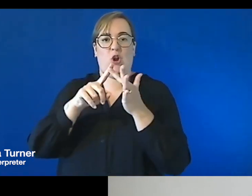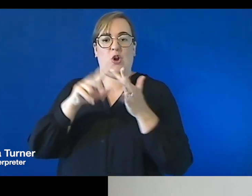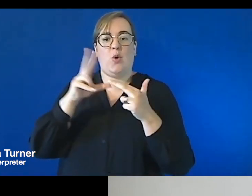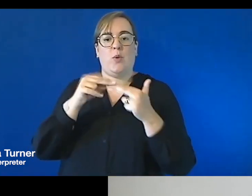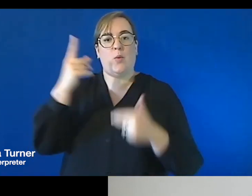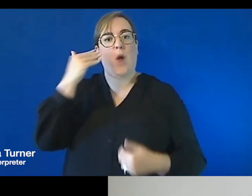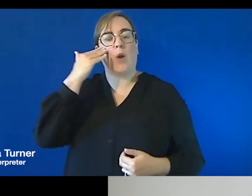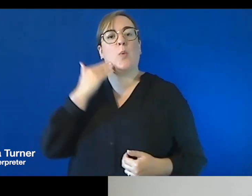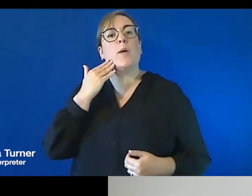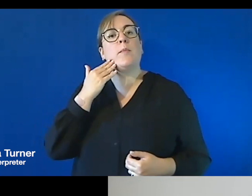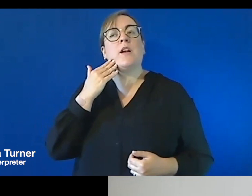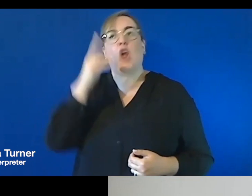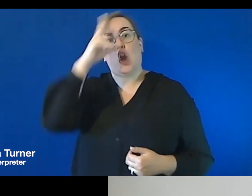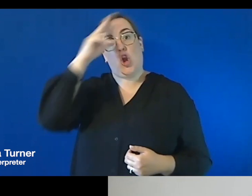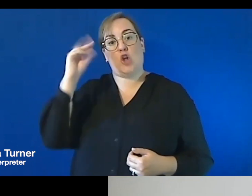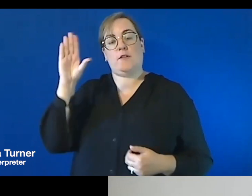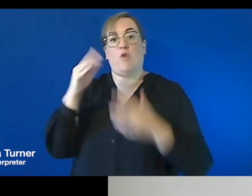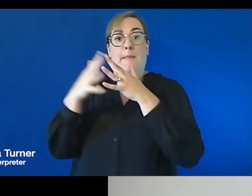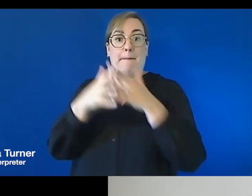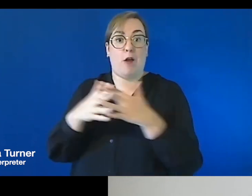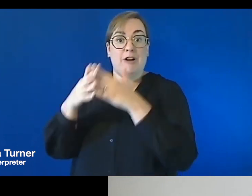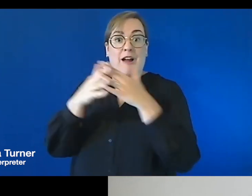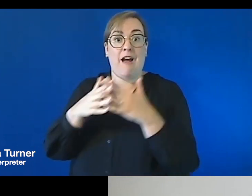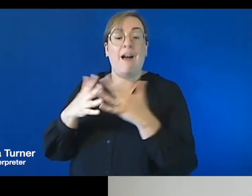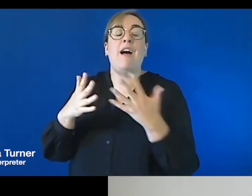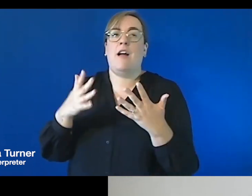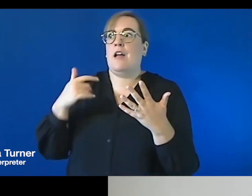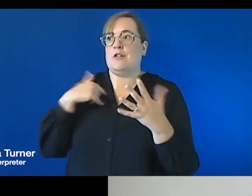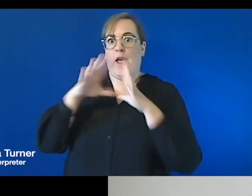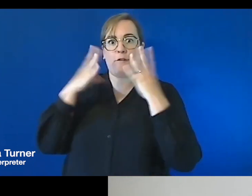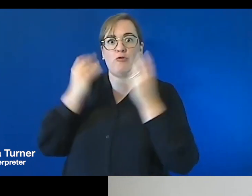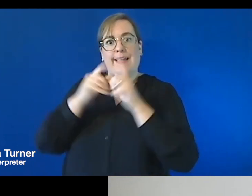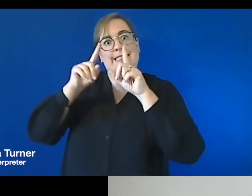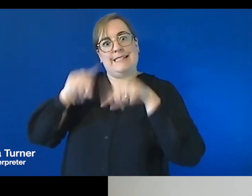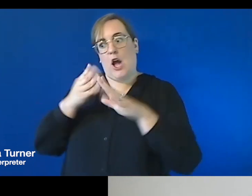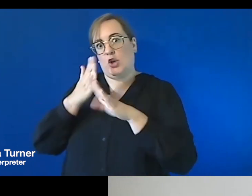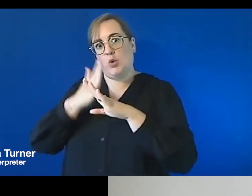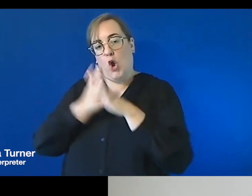United States, so yes as everything start to work in this direction I expect some good results.